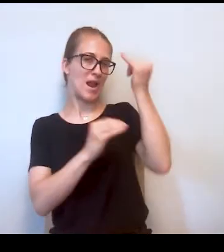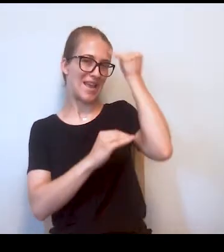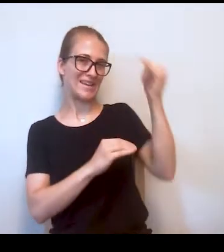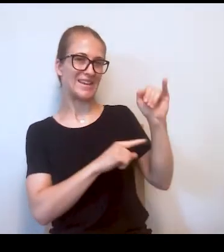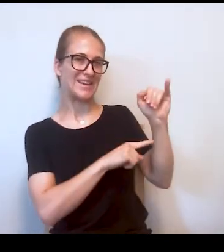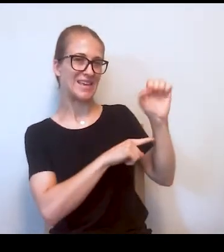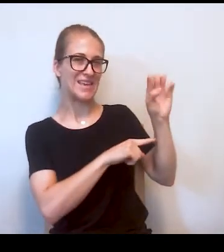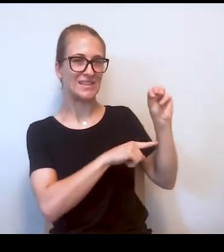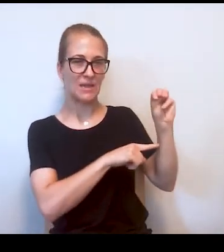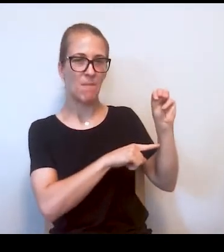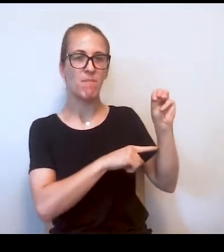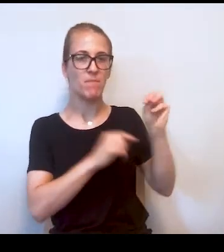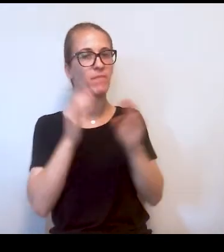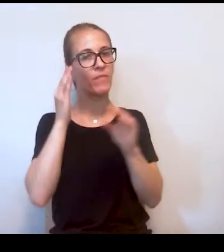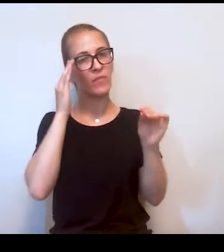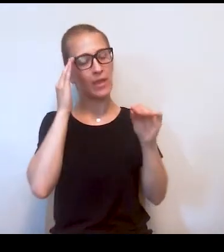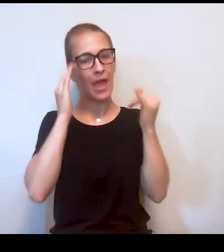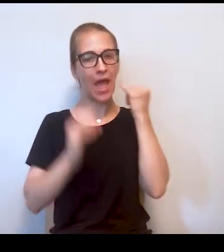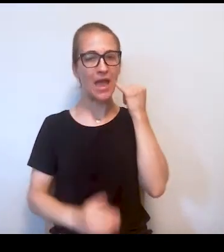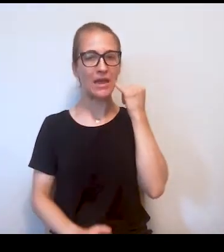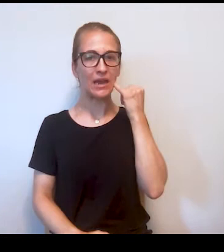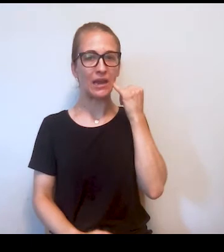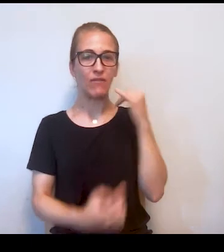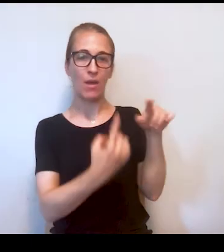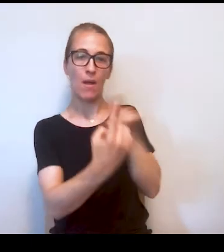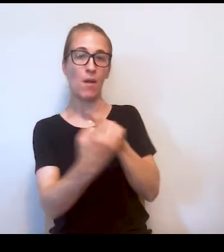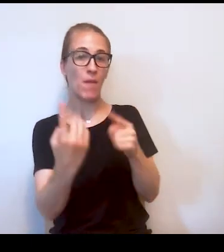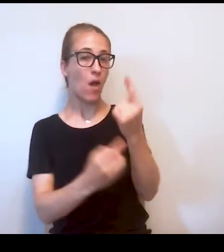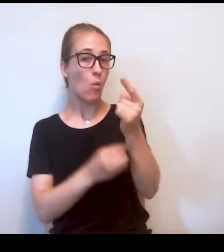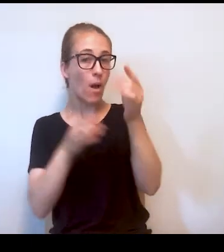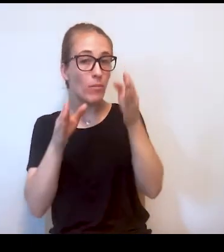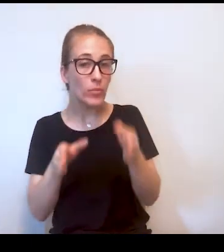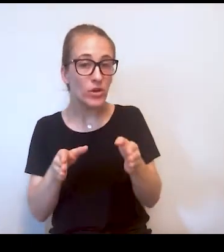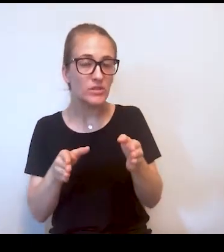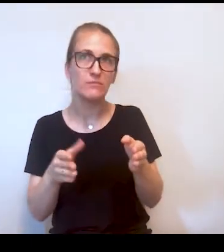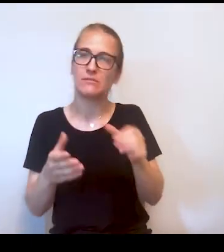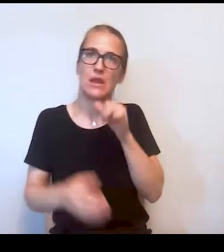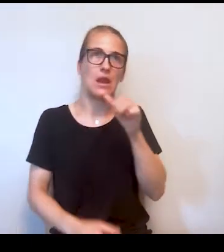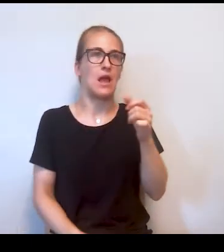I wouldn't even say, "If you've met one person with a disability." If you've met one person, you have met one person.